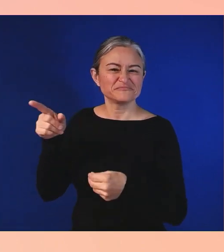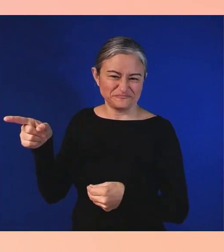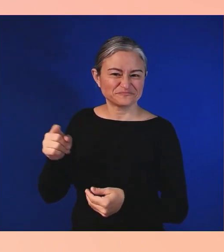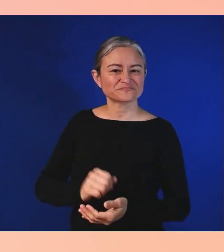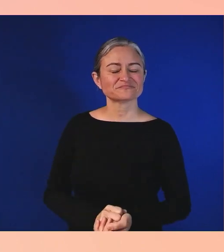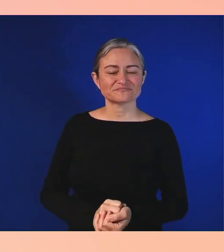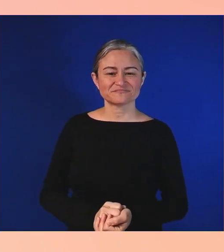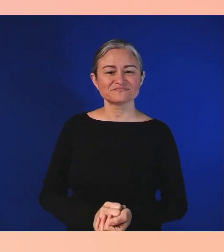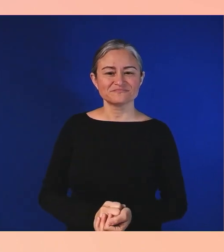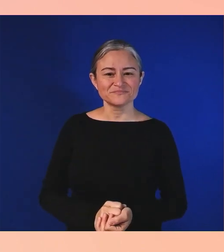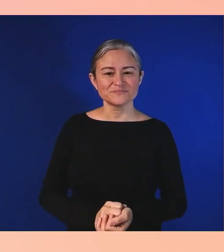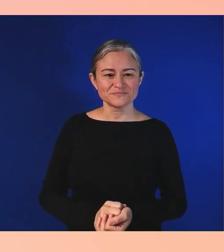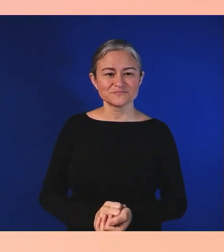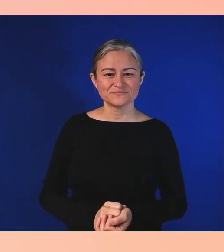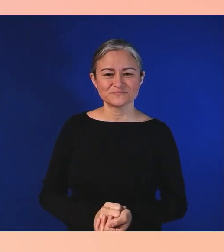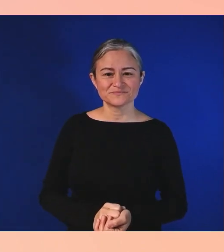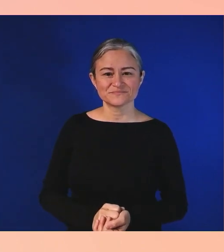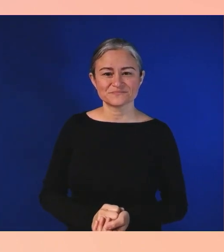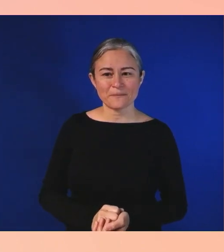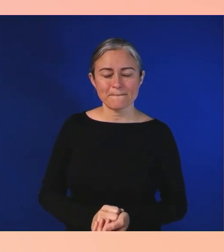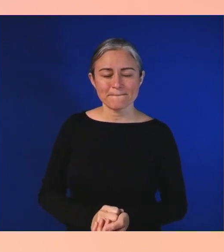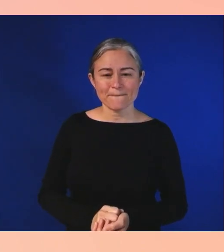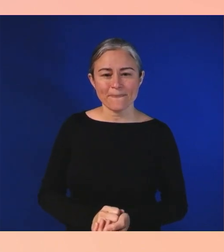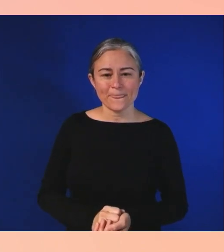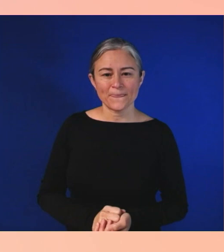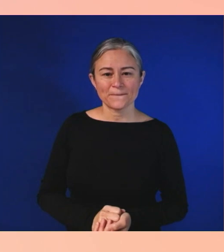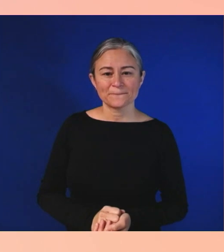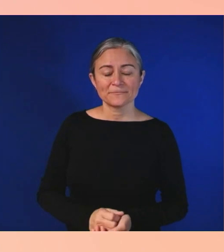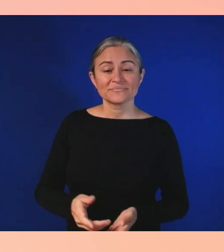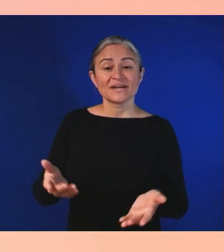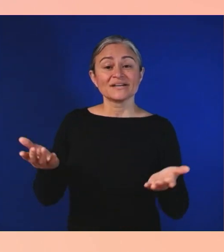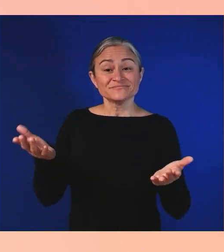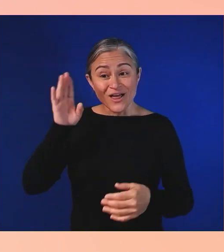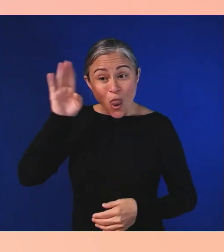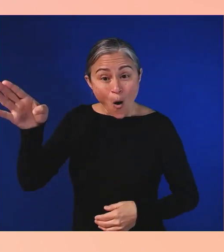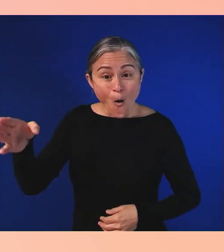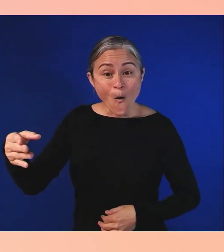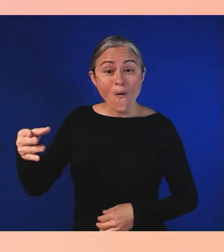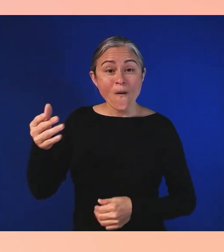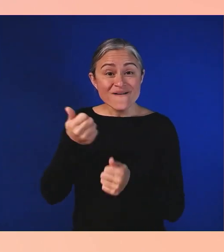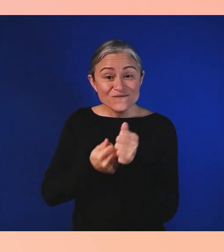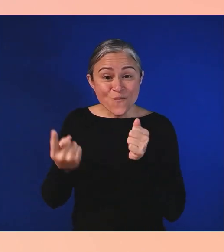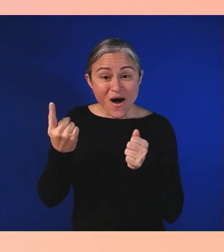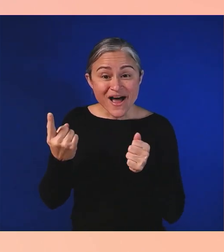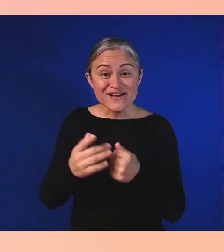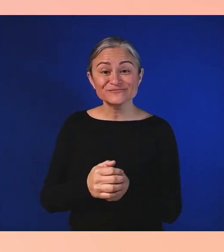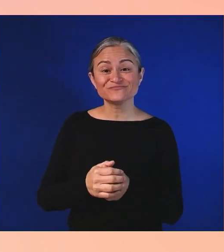It's my pleasure and honor to be here amongst you, I am B. Ramkumar.